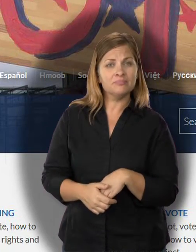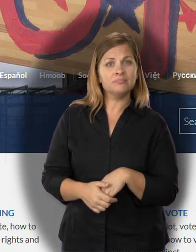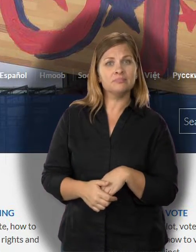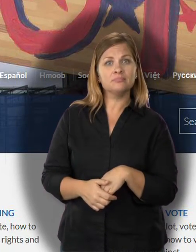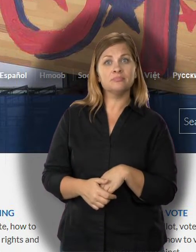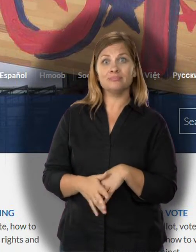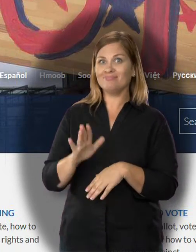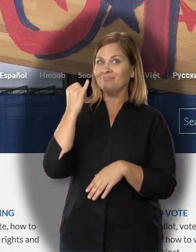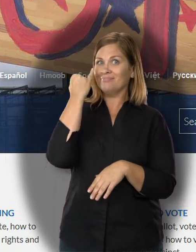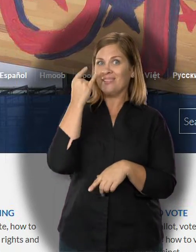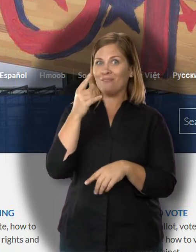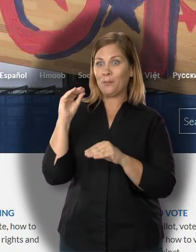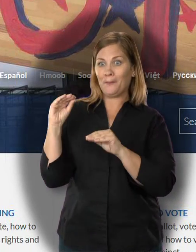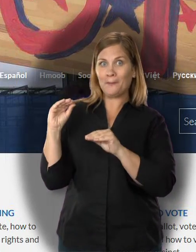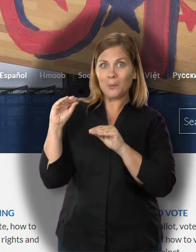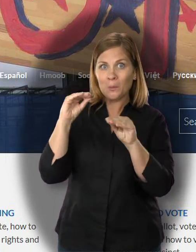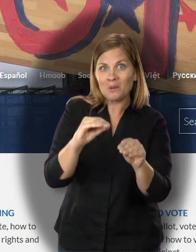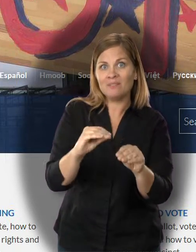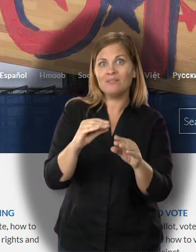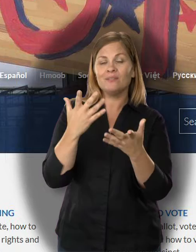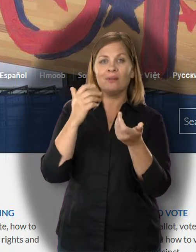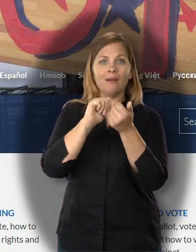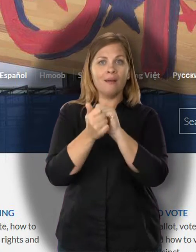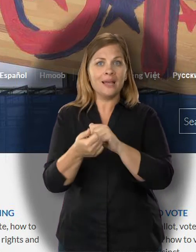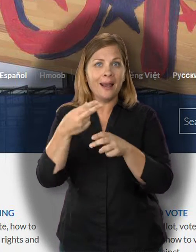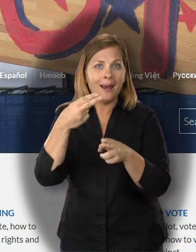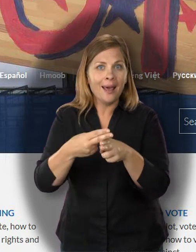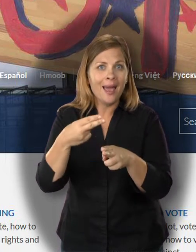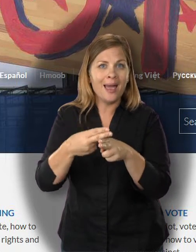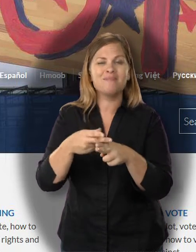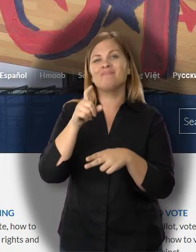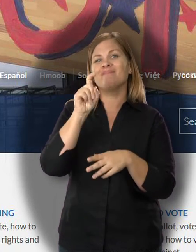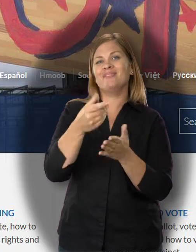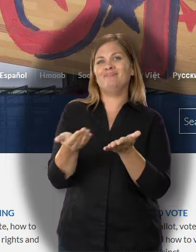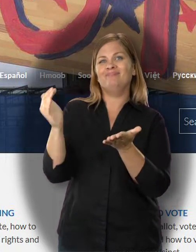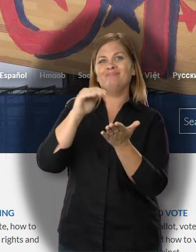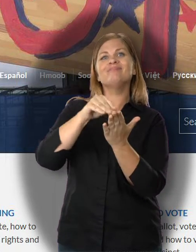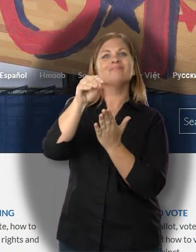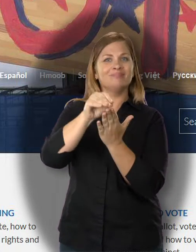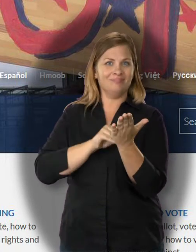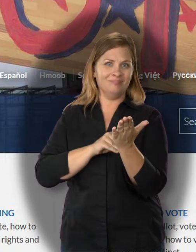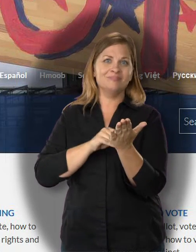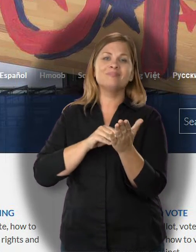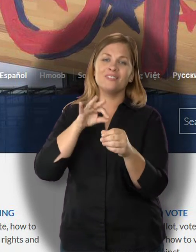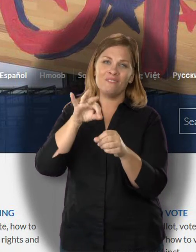State law requires that you update your voter registration if you change your name as well as every time you move,